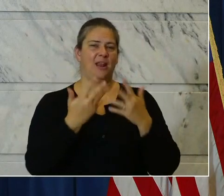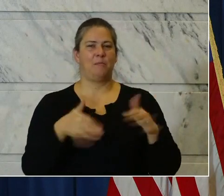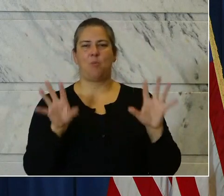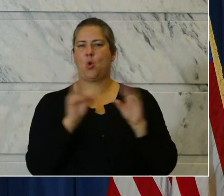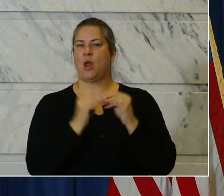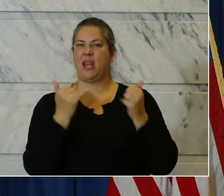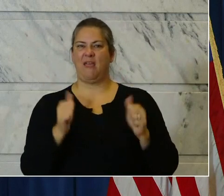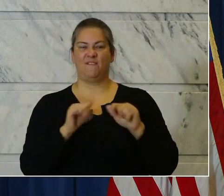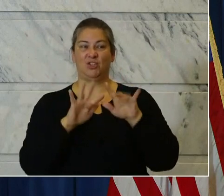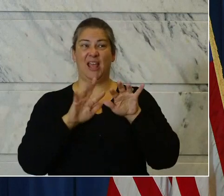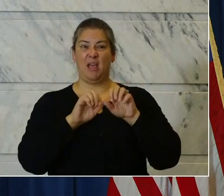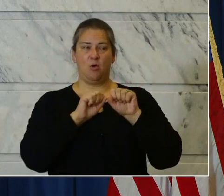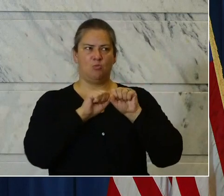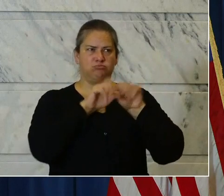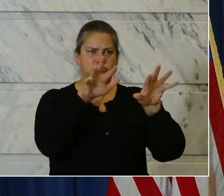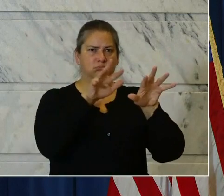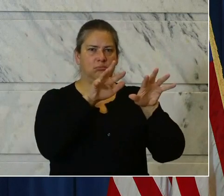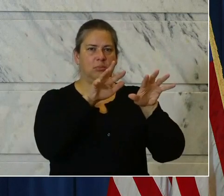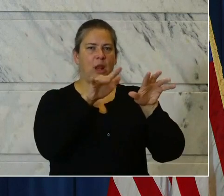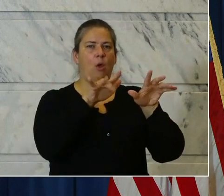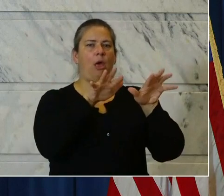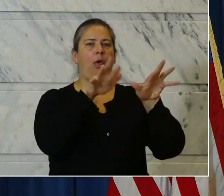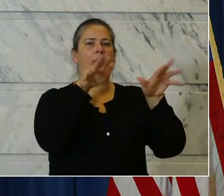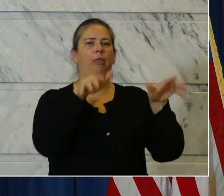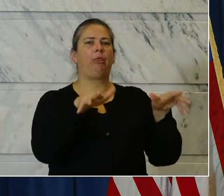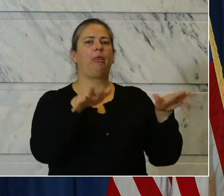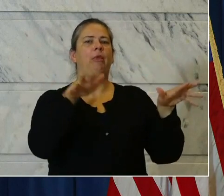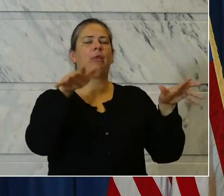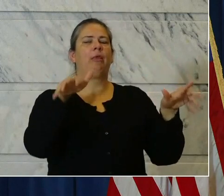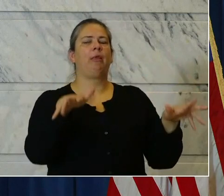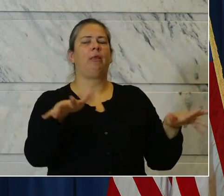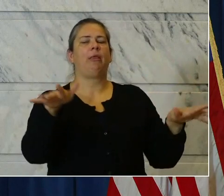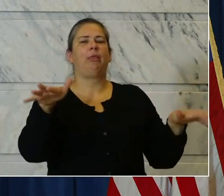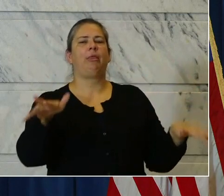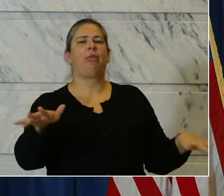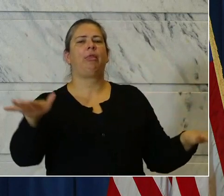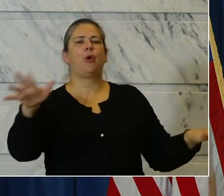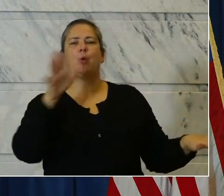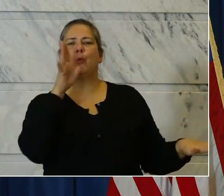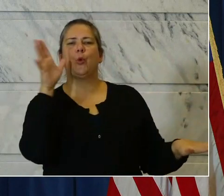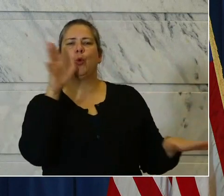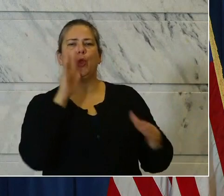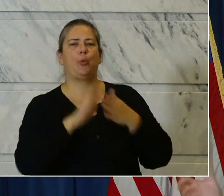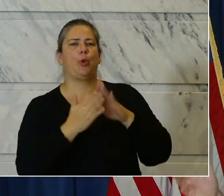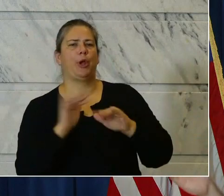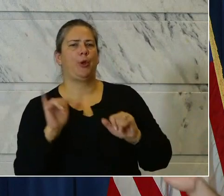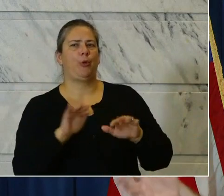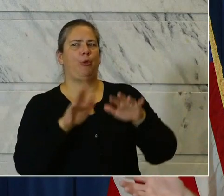RURAL AND URBAN. THAT NINETEEN